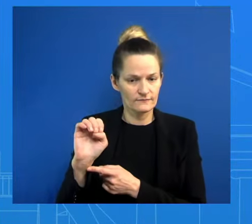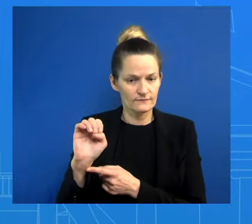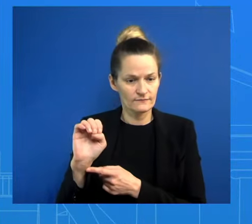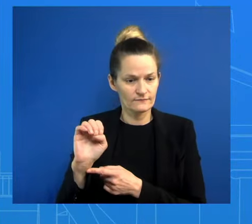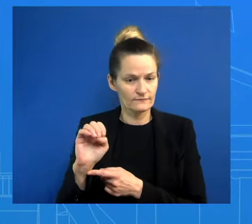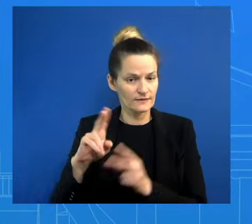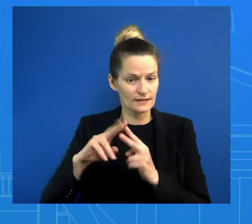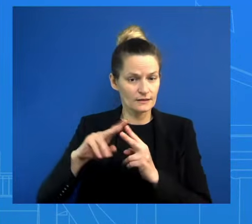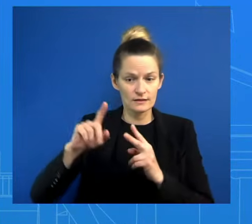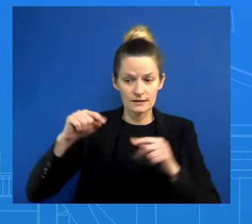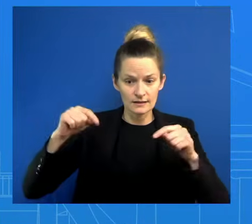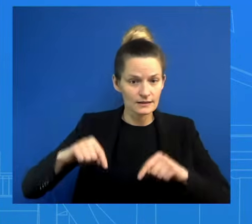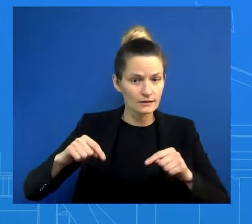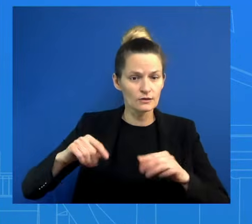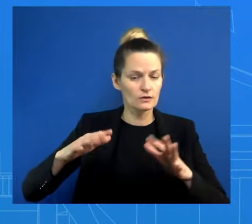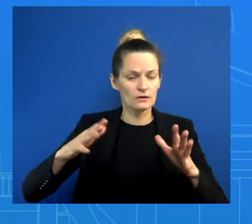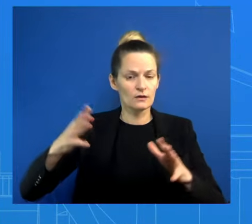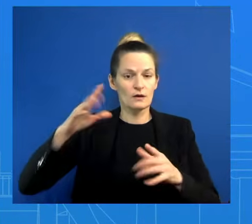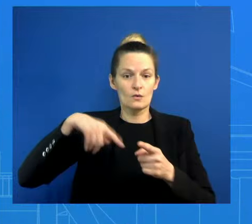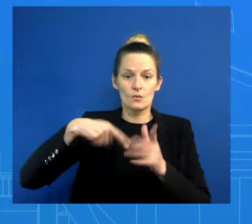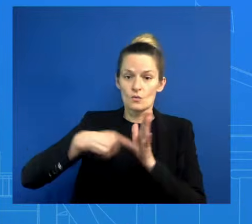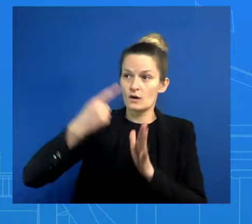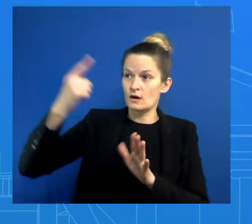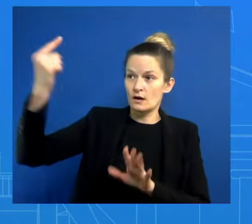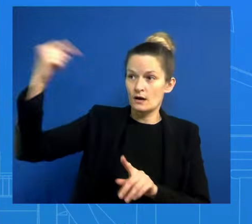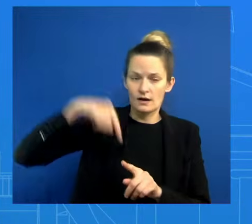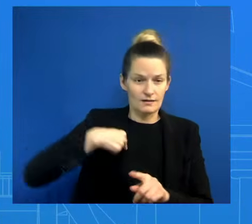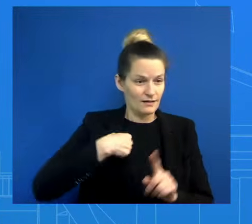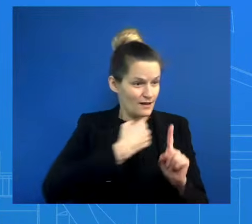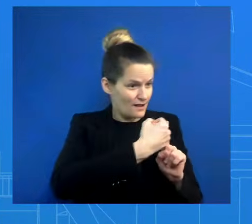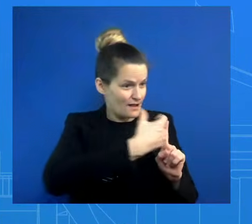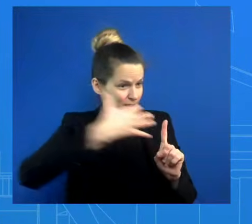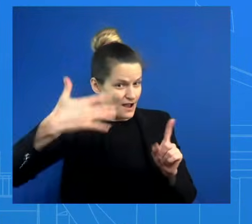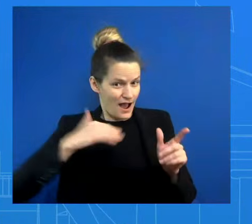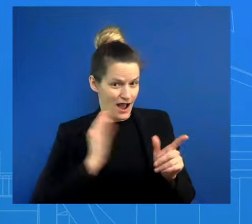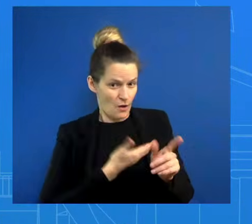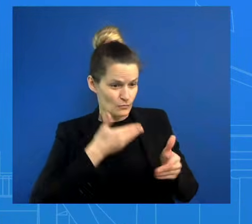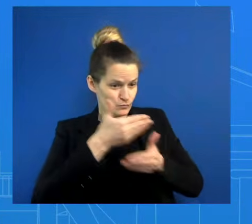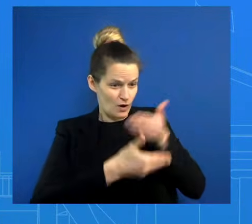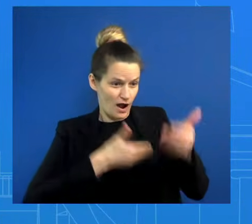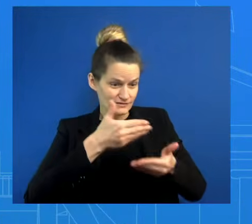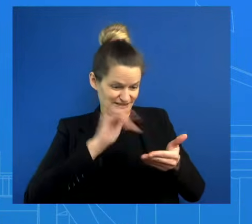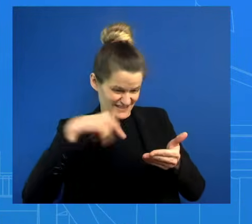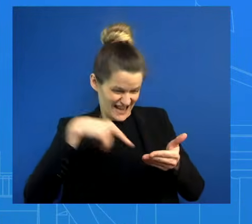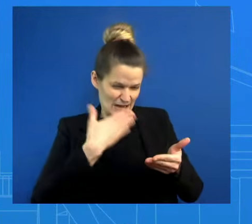certainly would not be -- be prudent. The Press: Okay. Thank you. Ms. Jean-Pierre: Go ahead. Go ahead. The Press: Thanks, Karine.